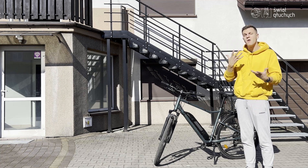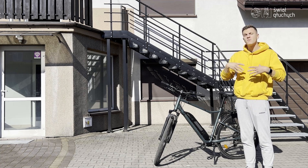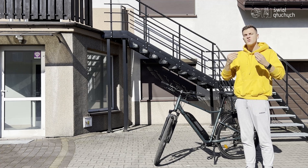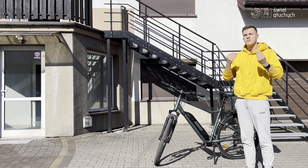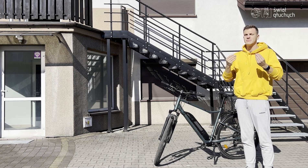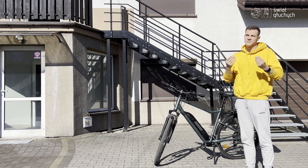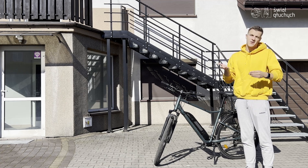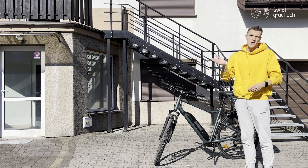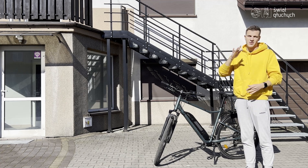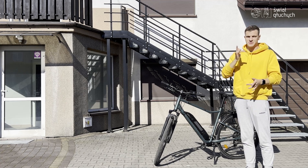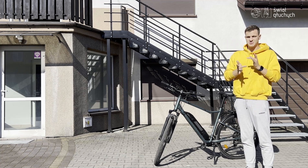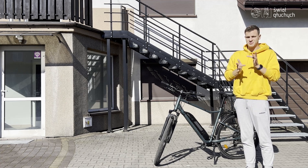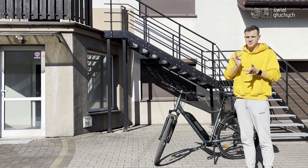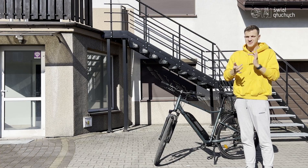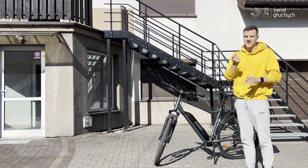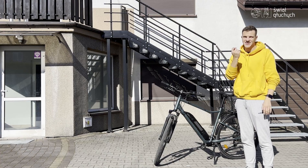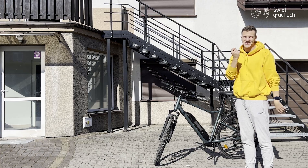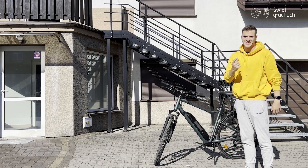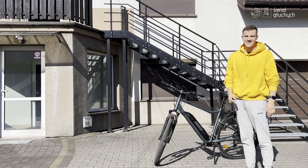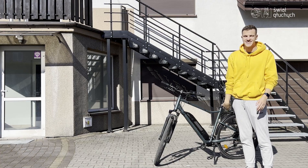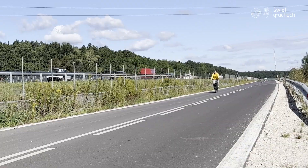let's go for a ride!